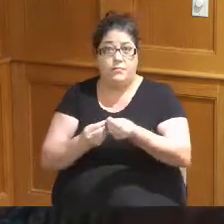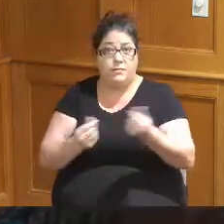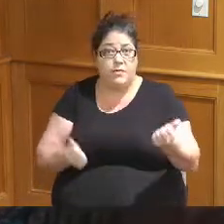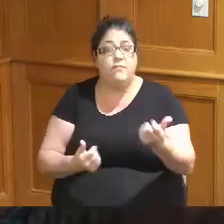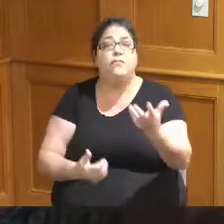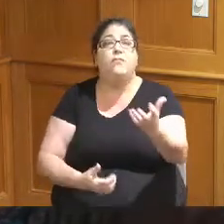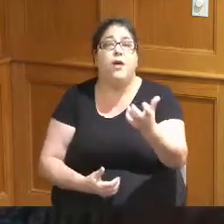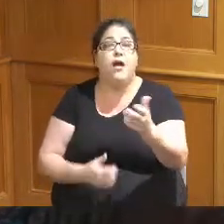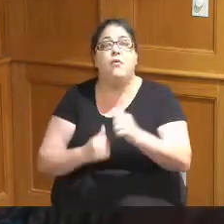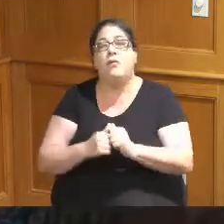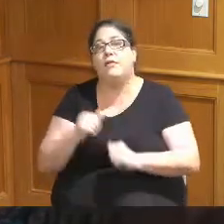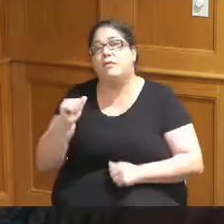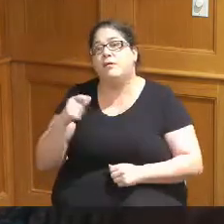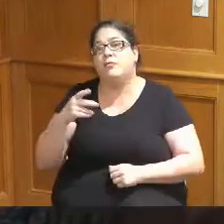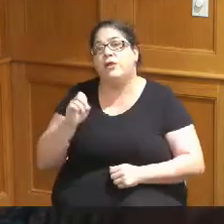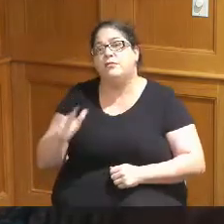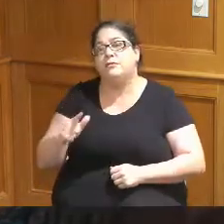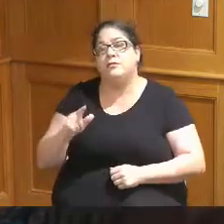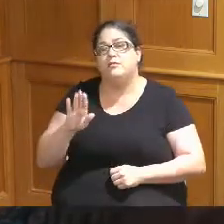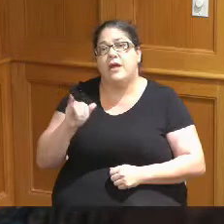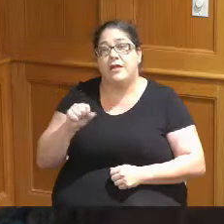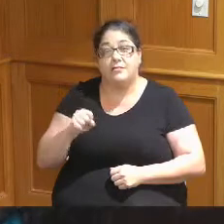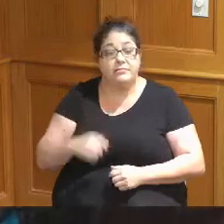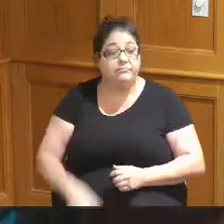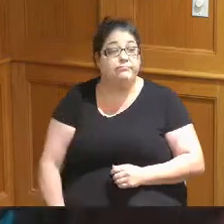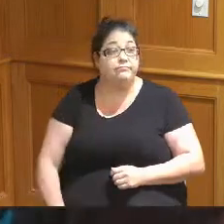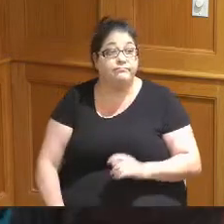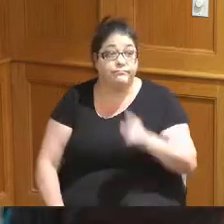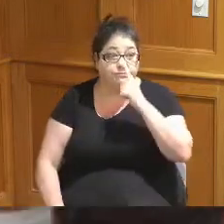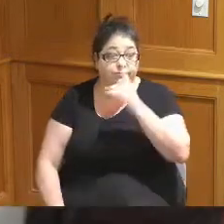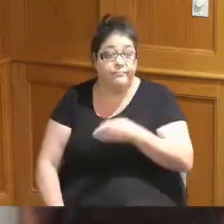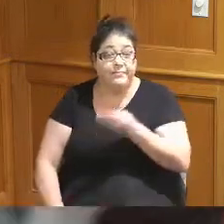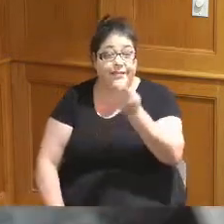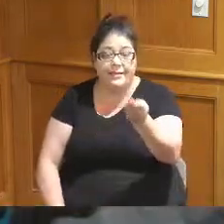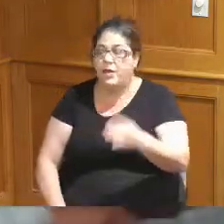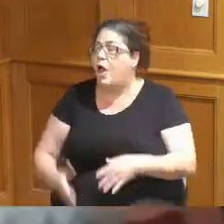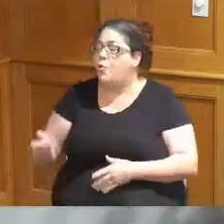relates to appraisal bias can I hand this to you all or somebody you can hand it to the clerk and